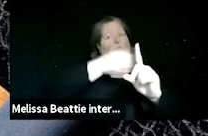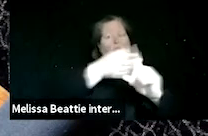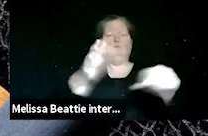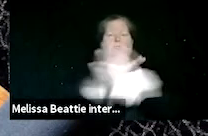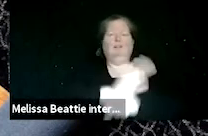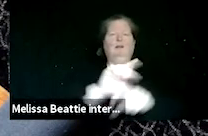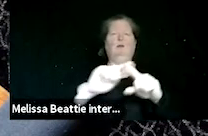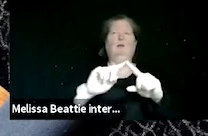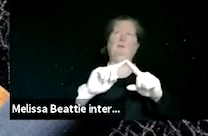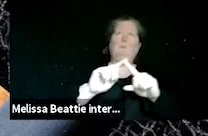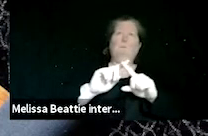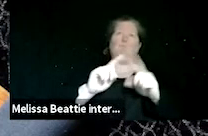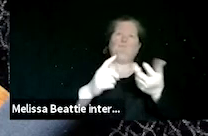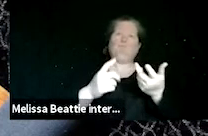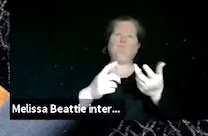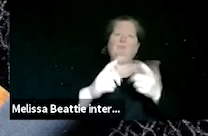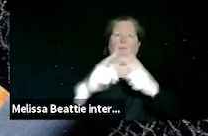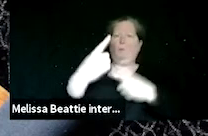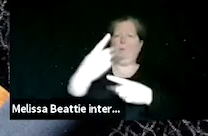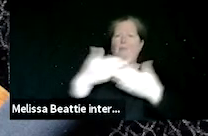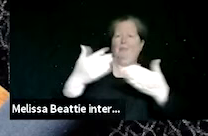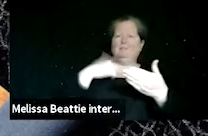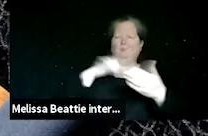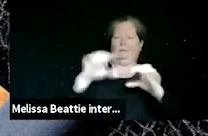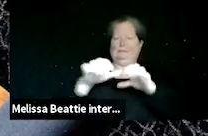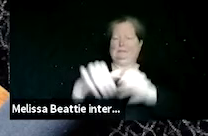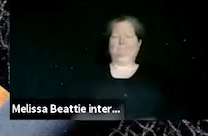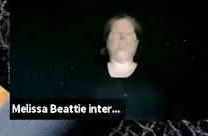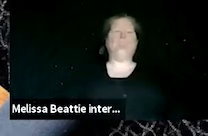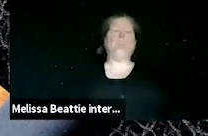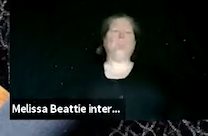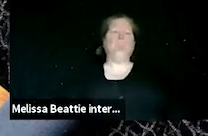Ben Woelk: And one of the things that we did in most almost all businesses now and